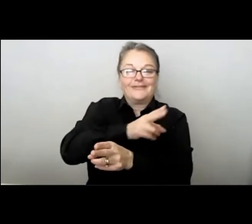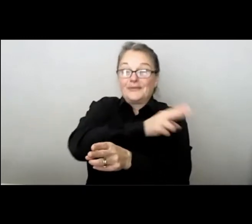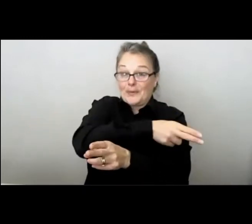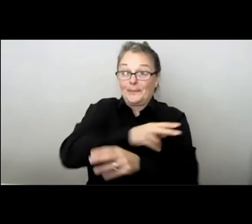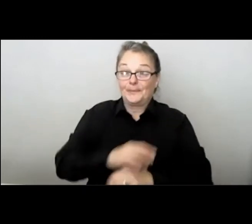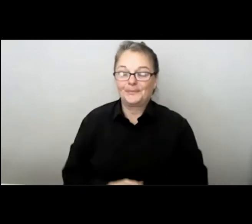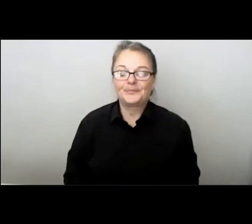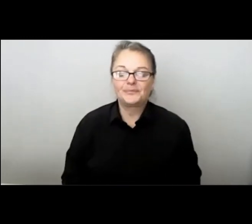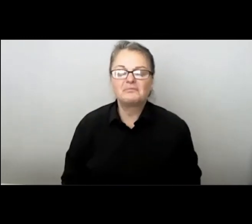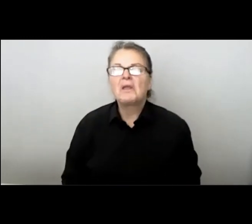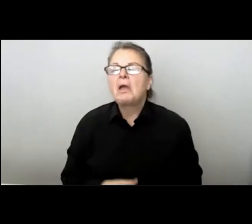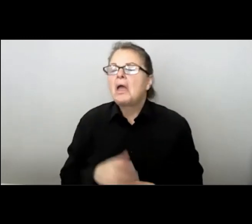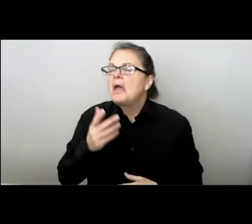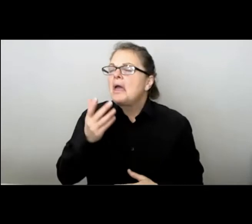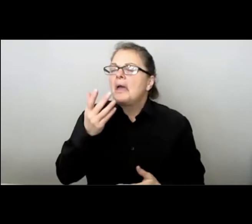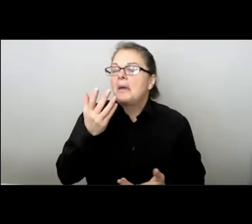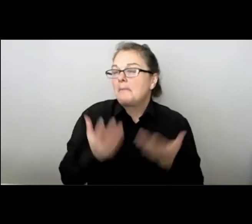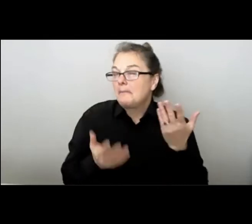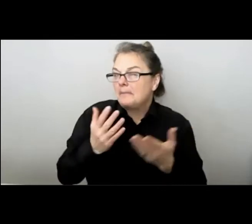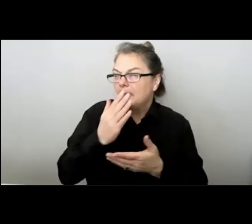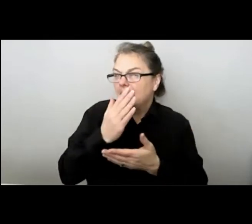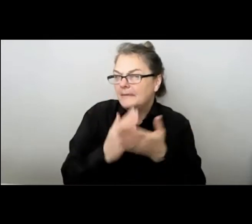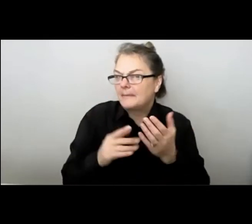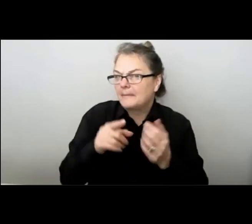THERE MAY BE SOME OTHER PARTICIPANTS ATTENDING TONIGHT,